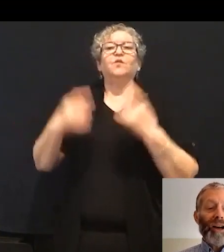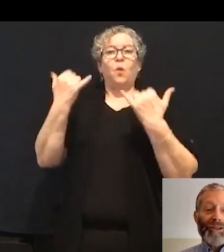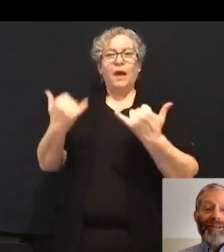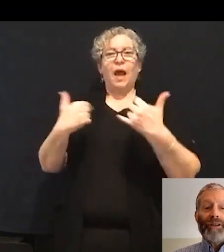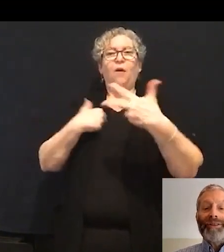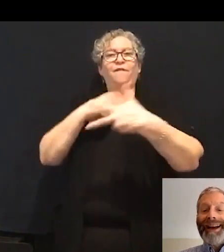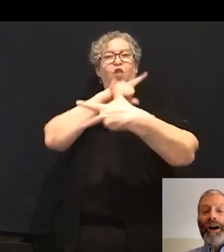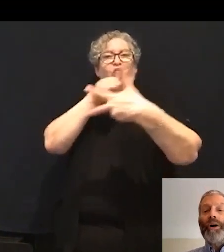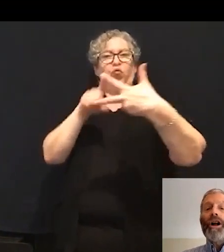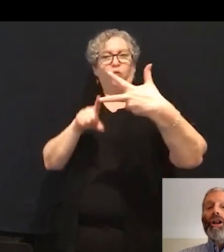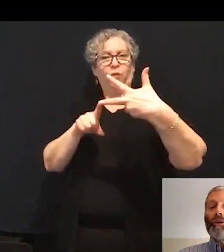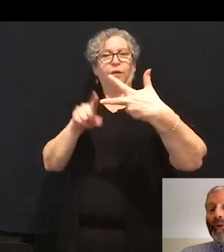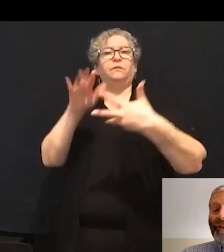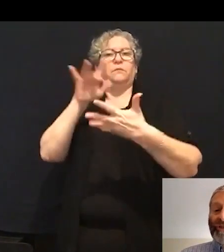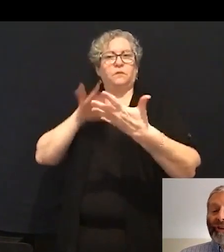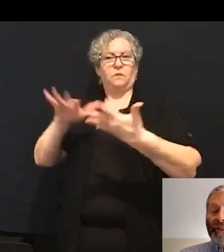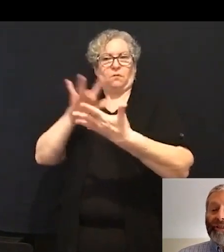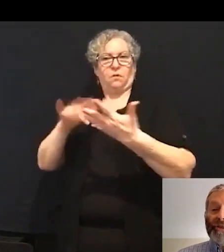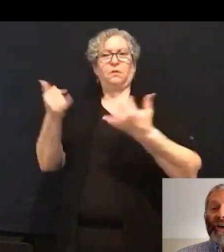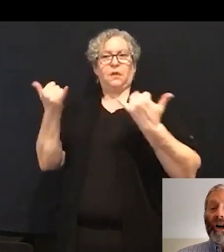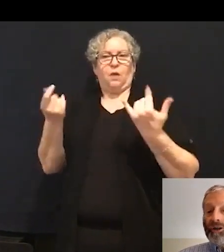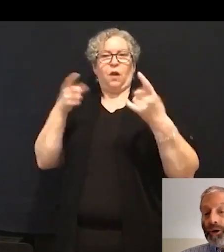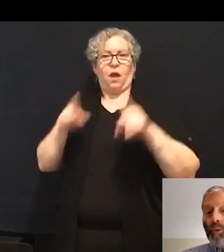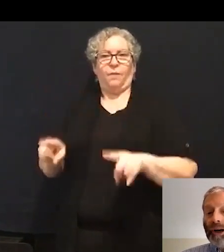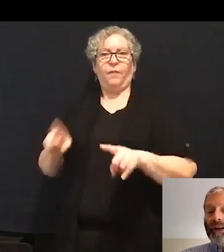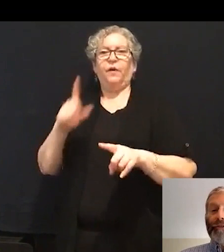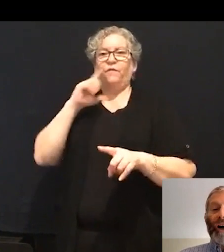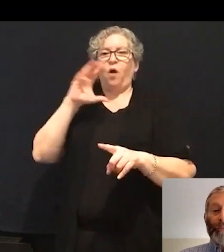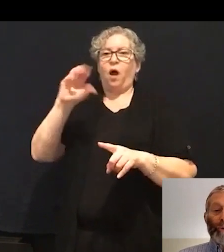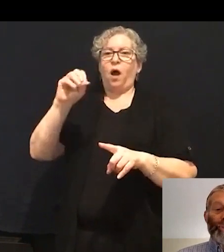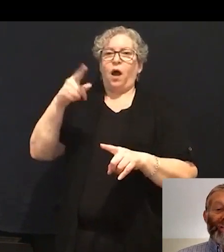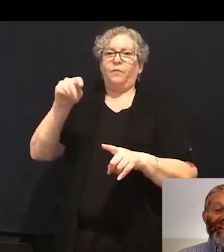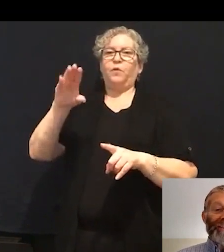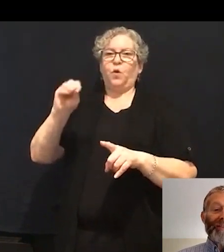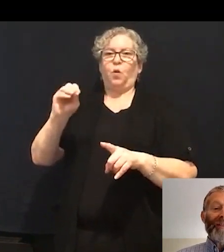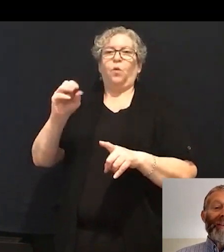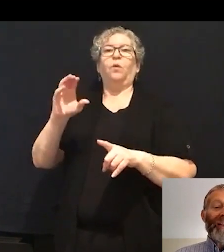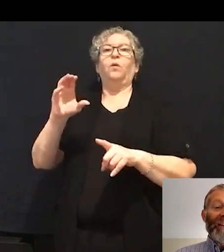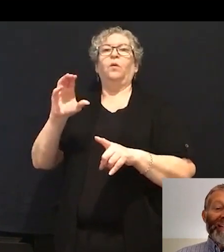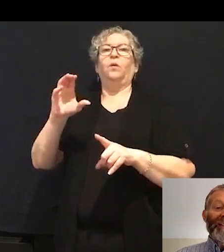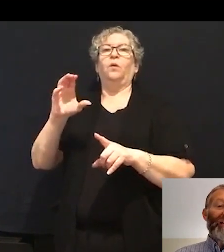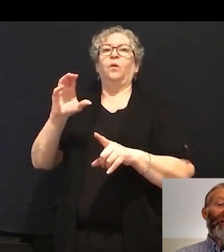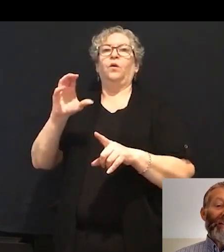And there are now three studies underway for optogenetics in the clinic.